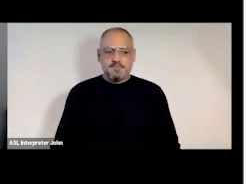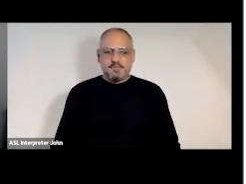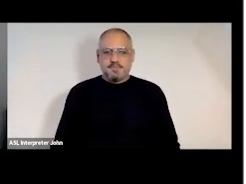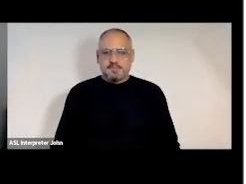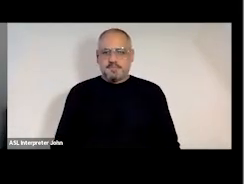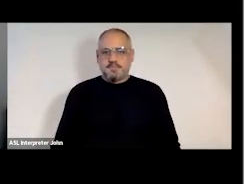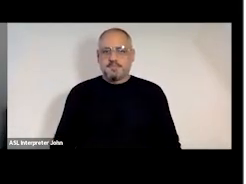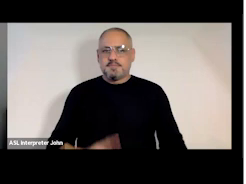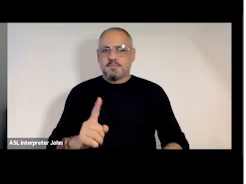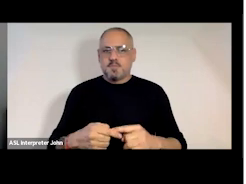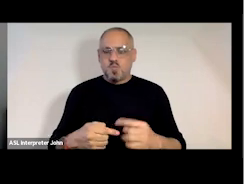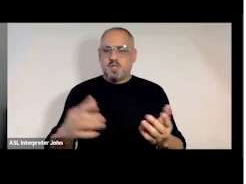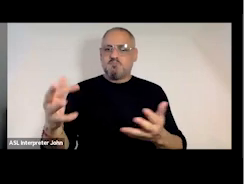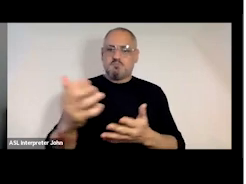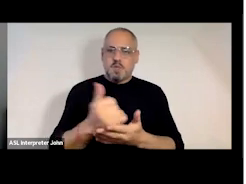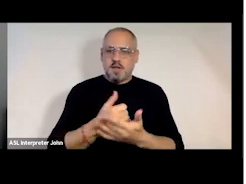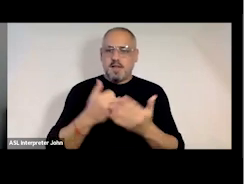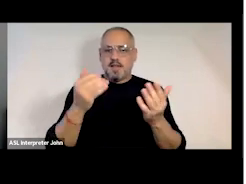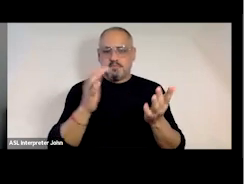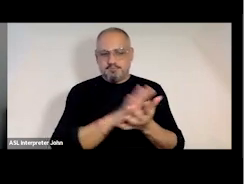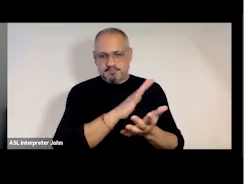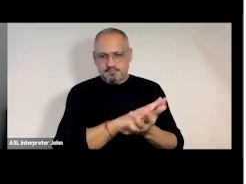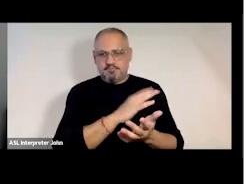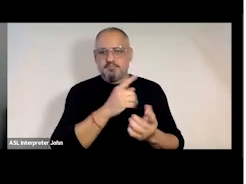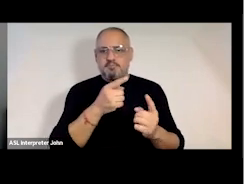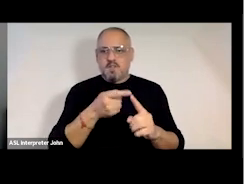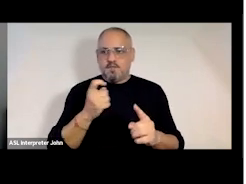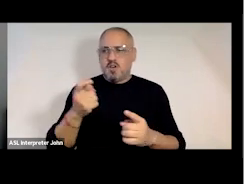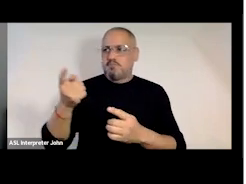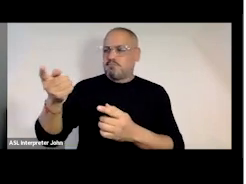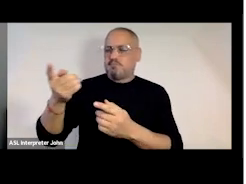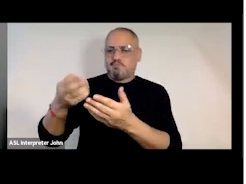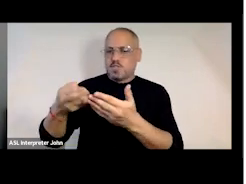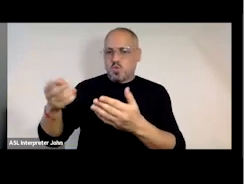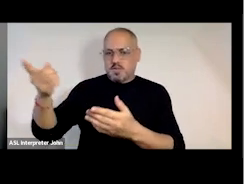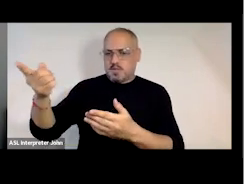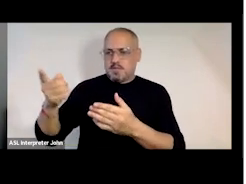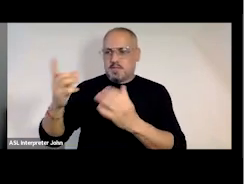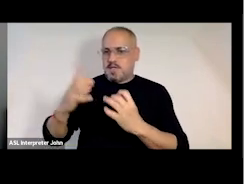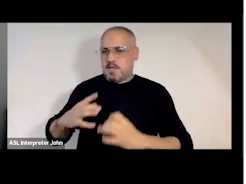So when you go to collect records from the treating sources or where your client has been treated